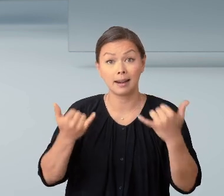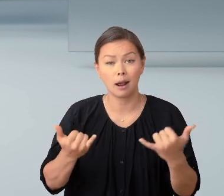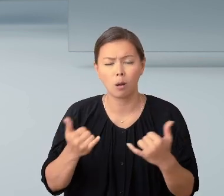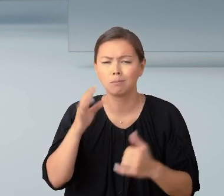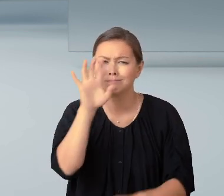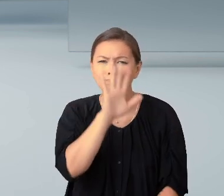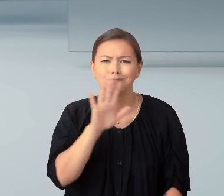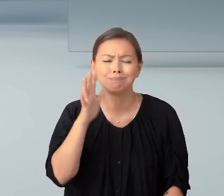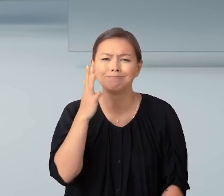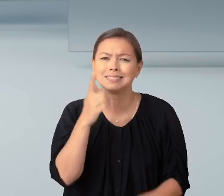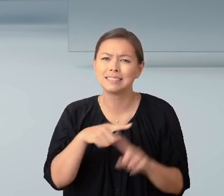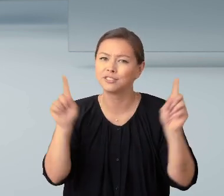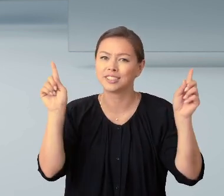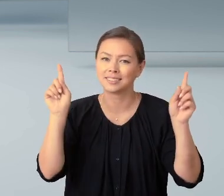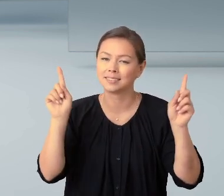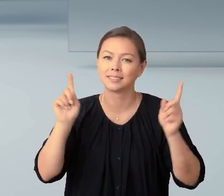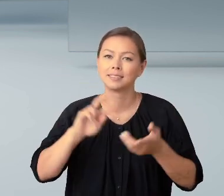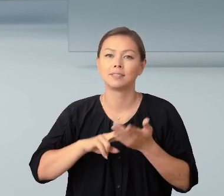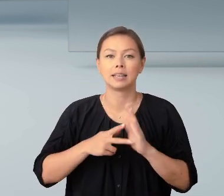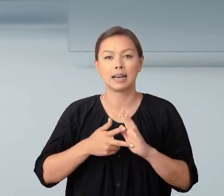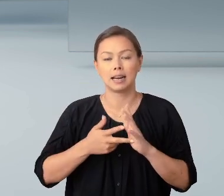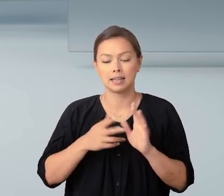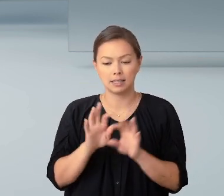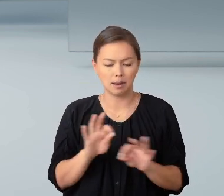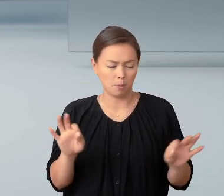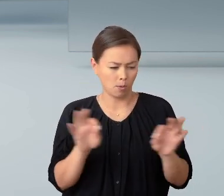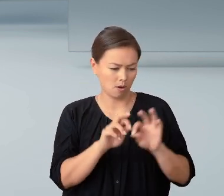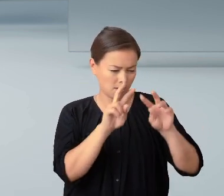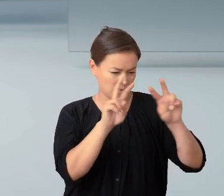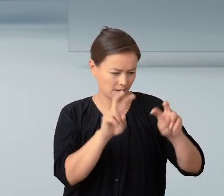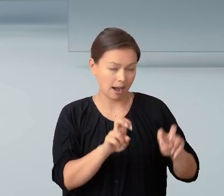application, as well as the migration application itself. So again,